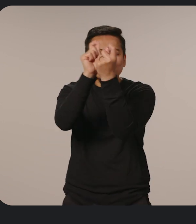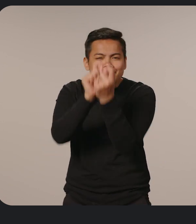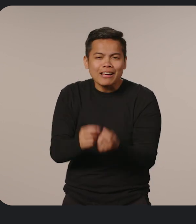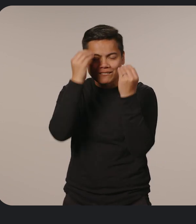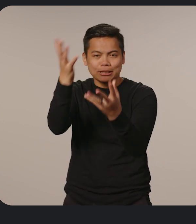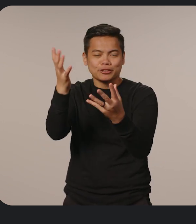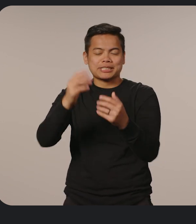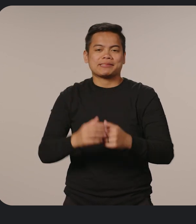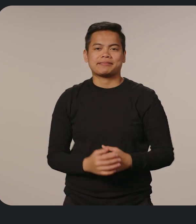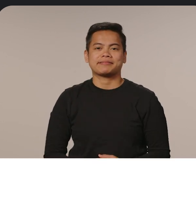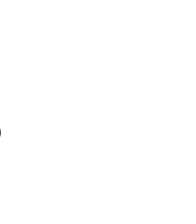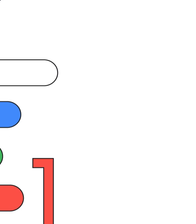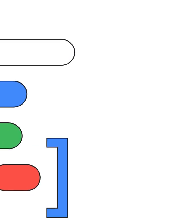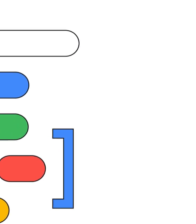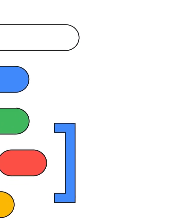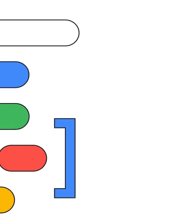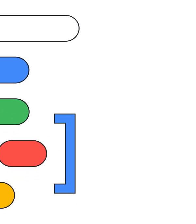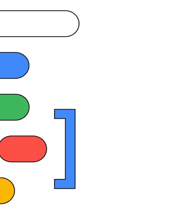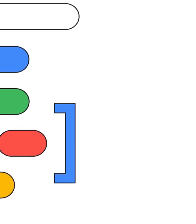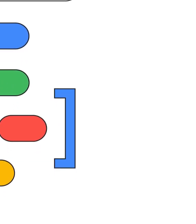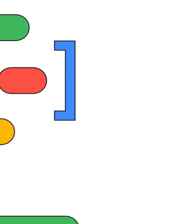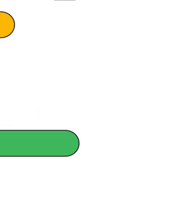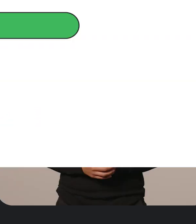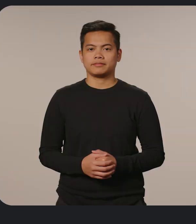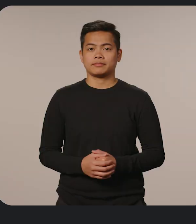for detailed information